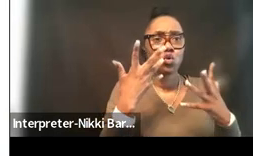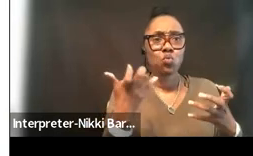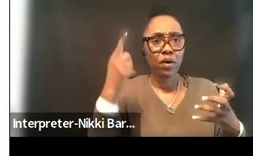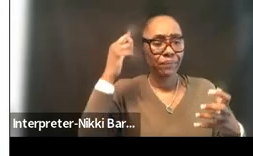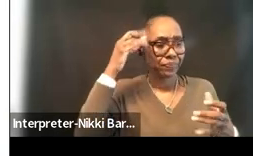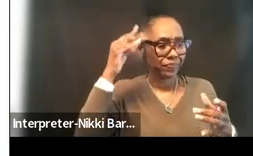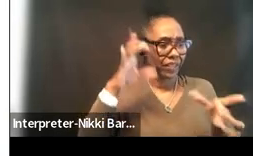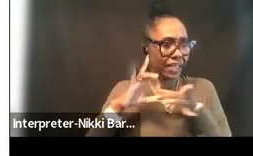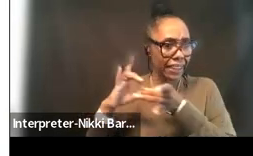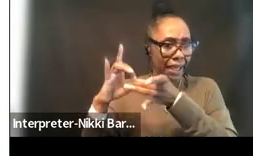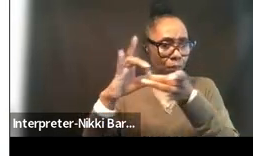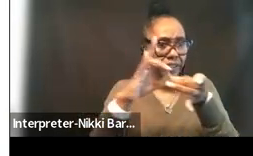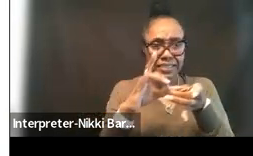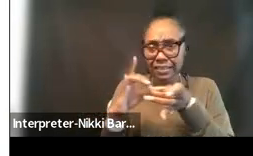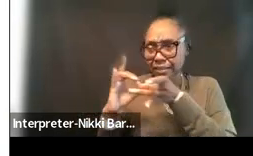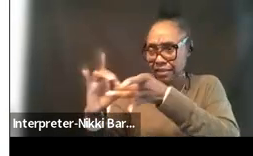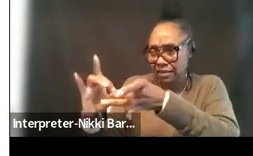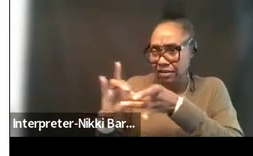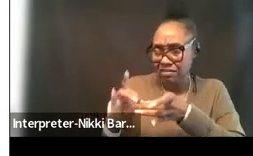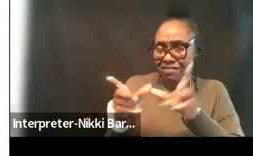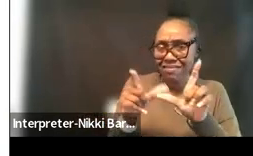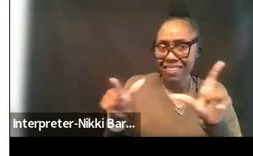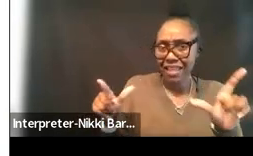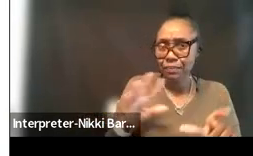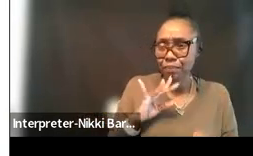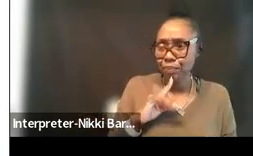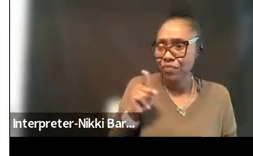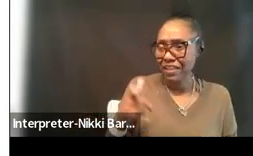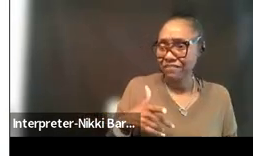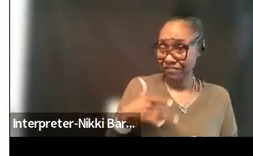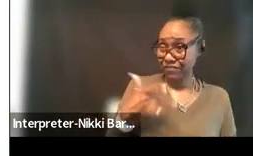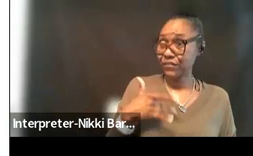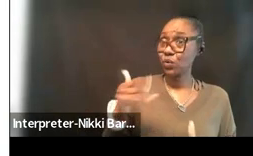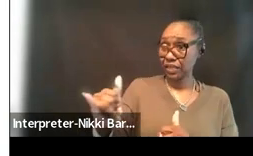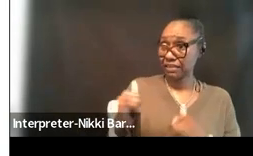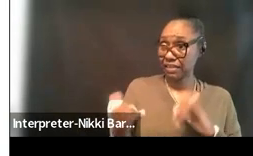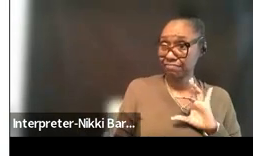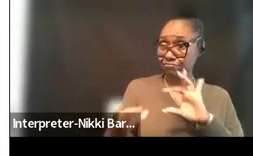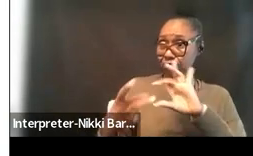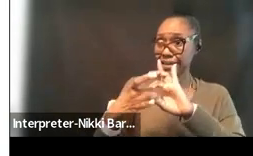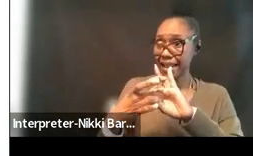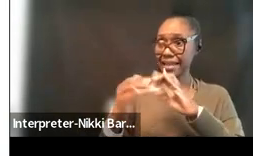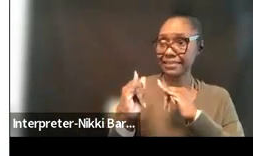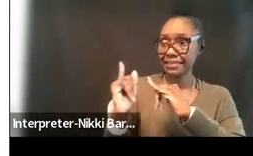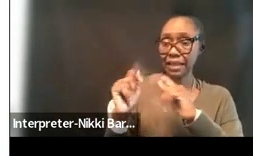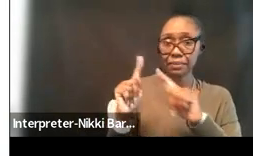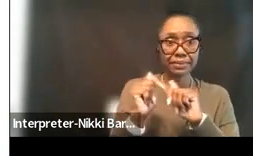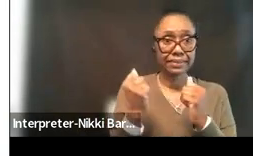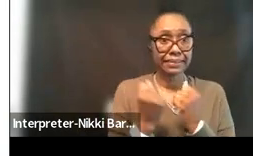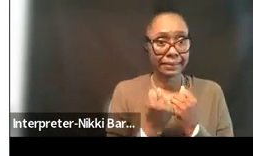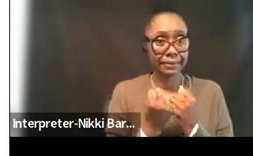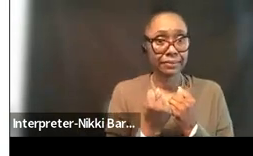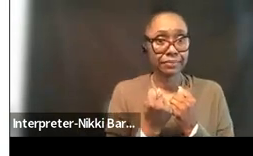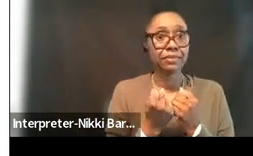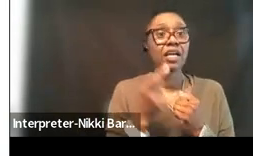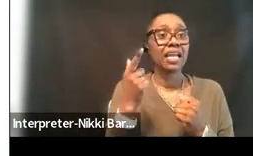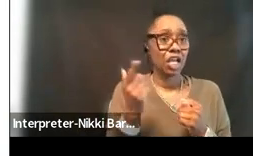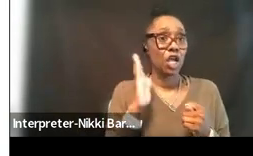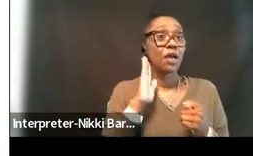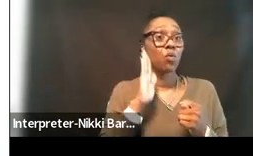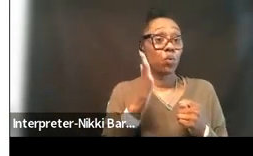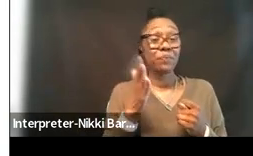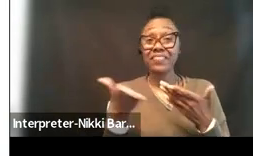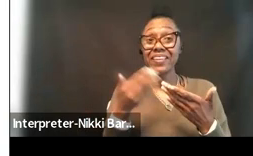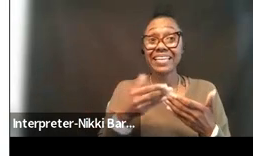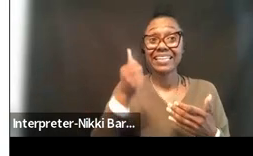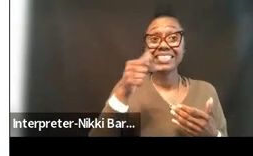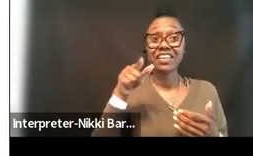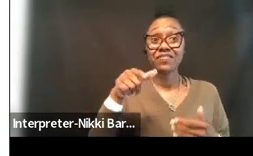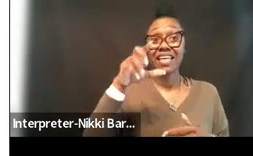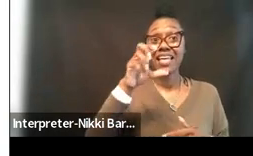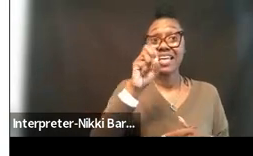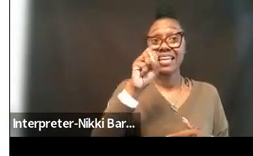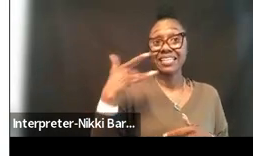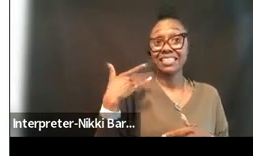It's very important. Escalation can come a lot easier when someone's sympathetic nervous system is activated.